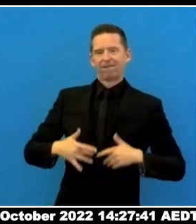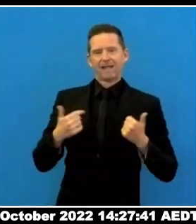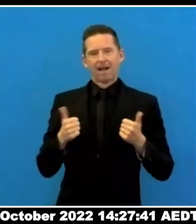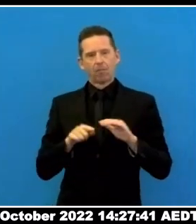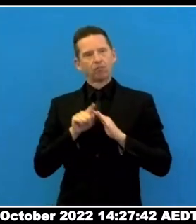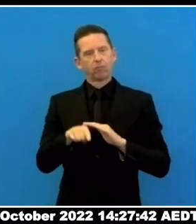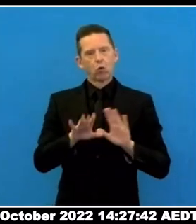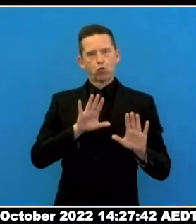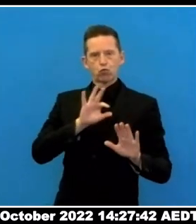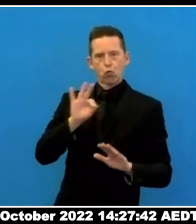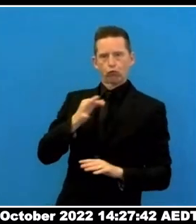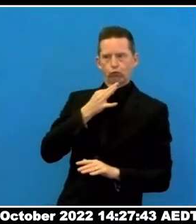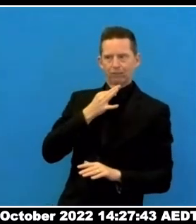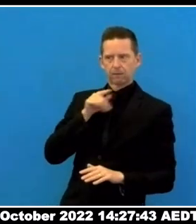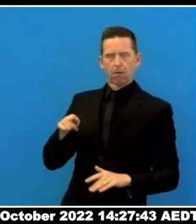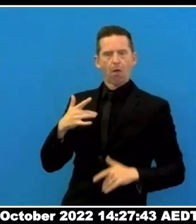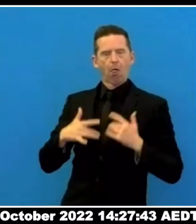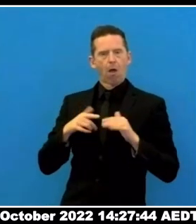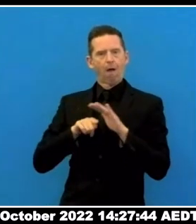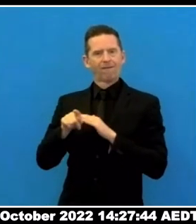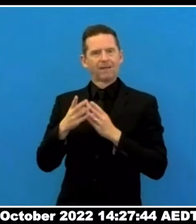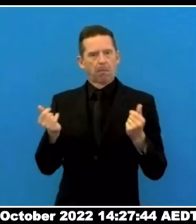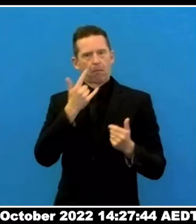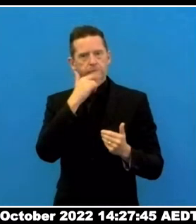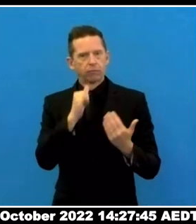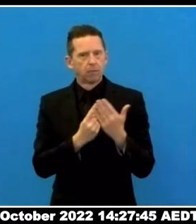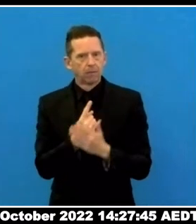without endangering her life. Thank you. I will continue: